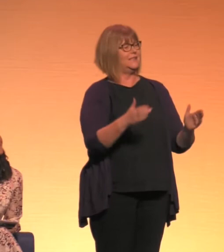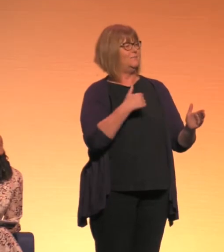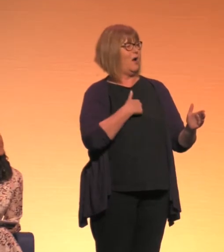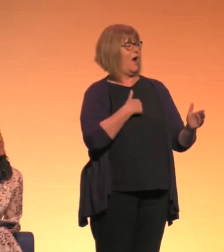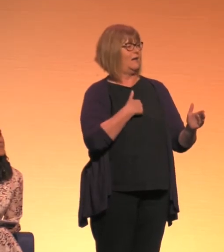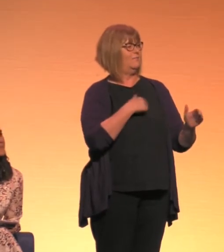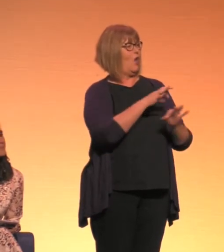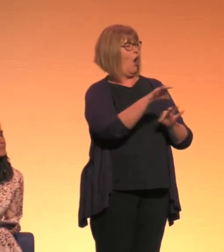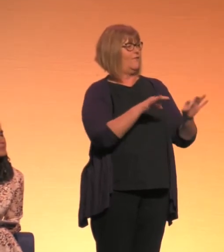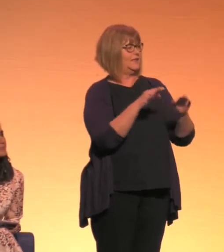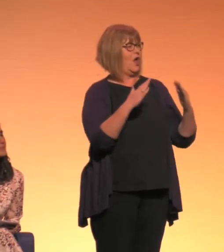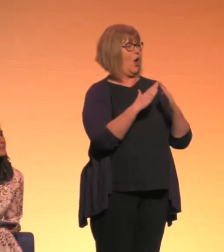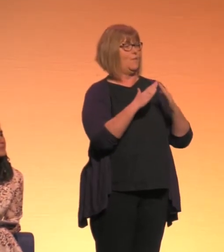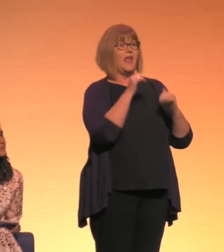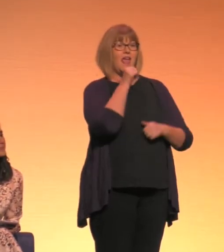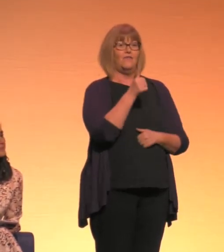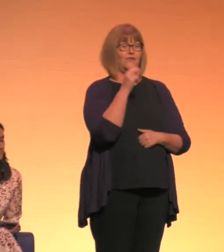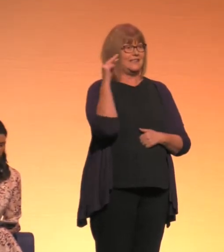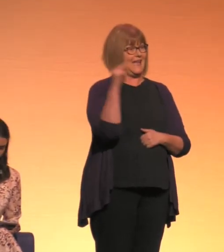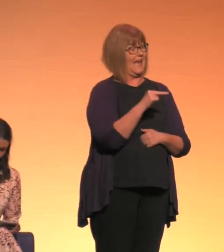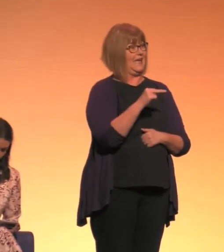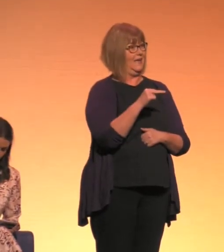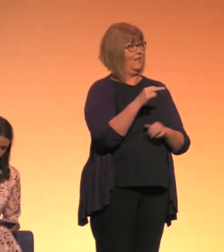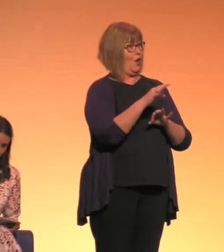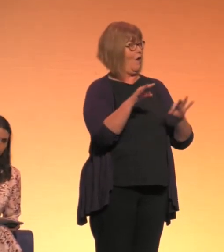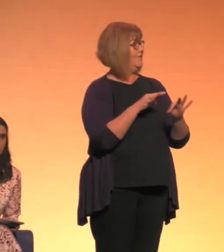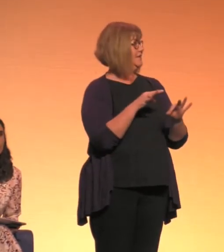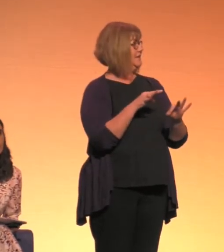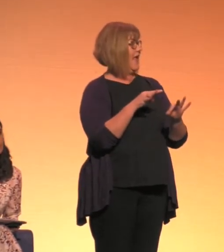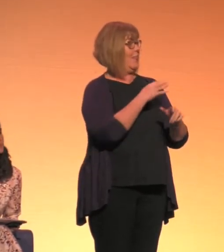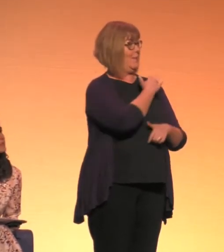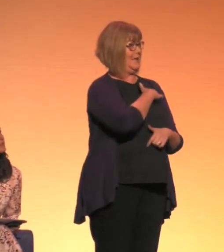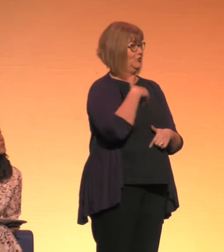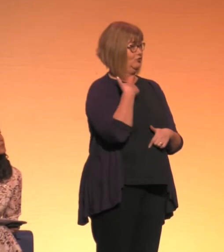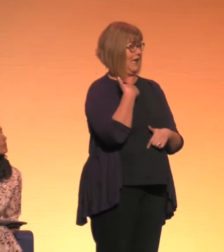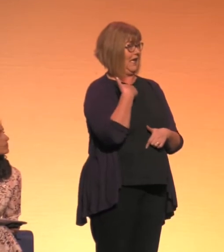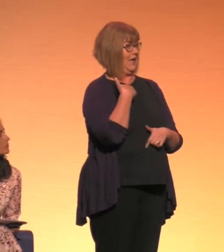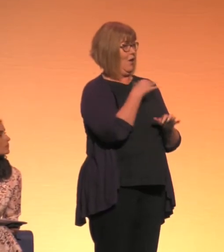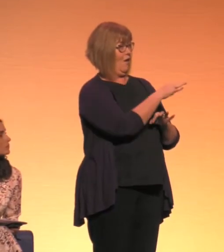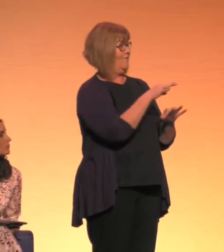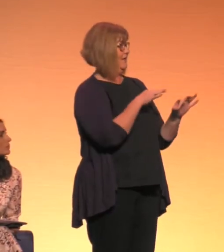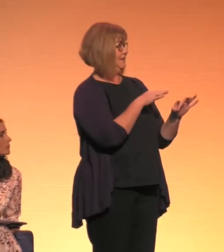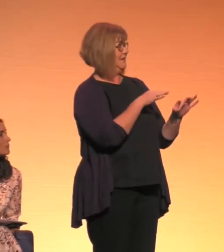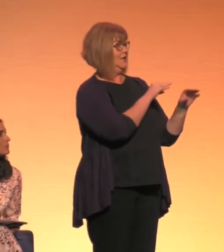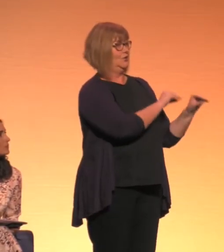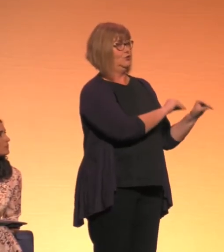For those of you who have seen my office at the ministry, and you transfer that to home, you